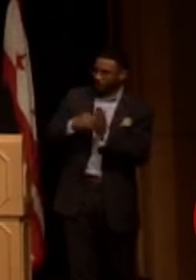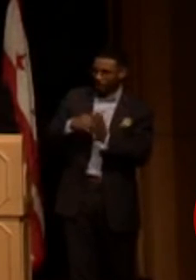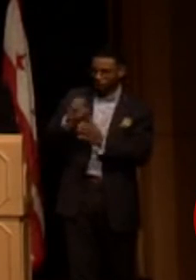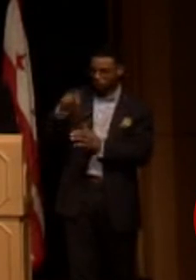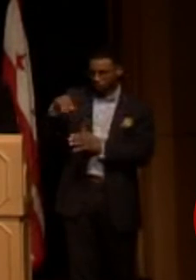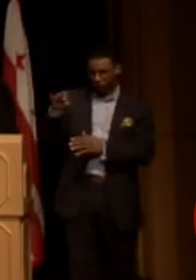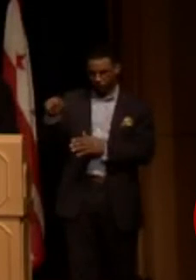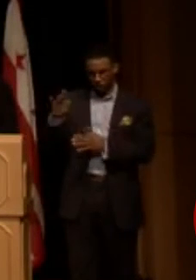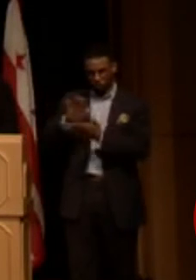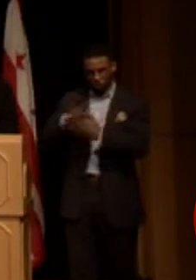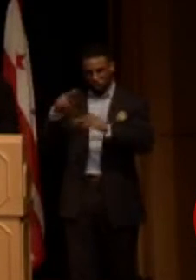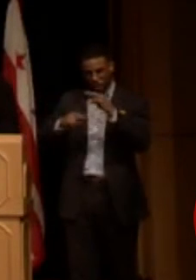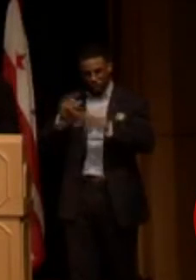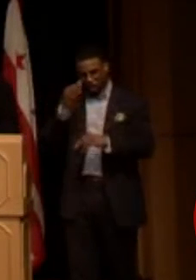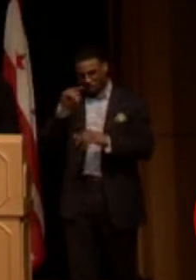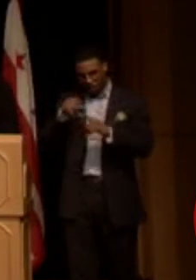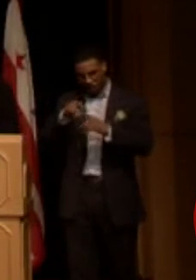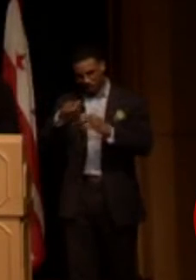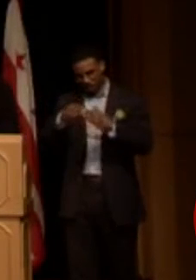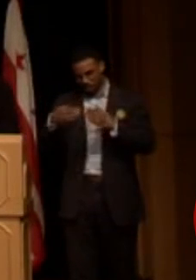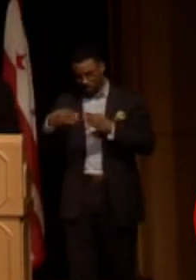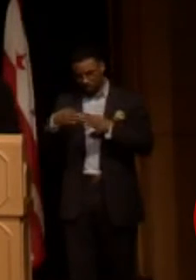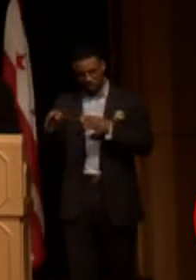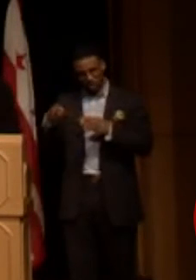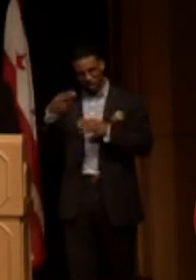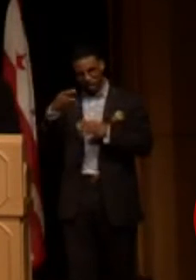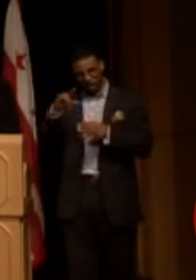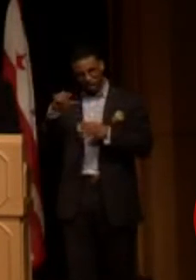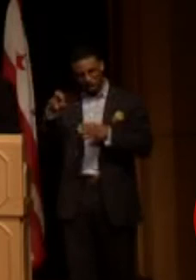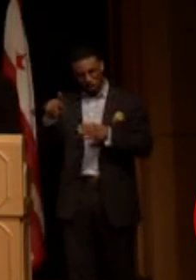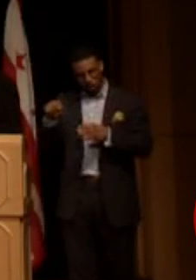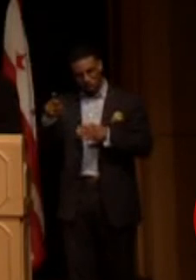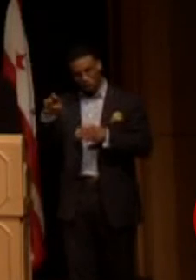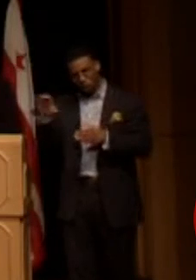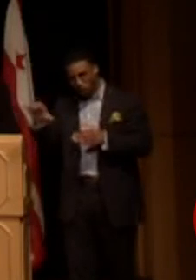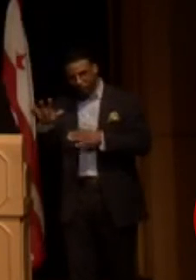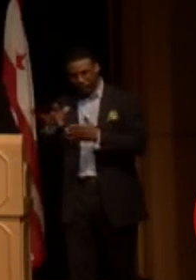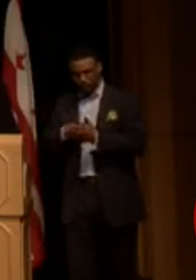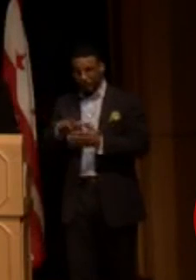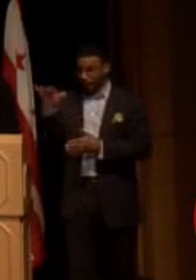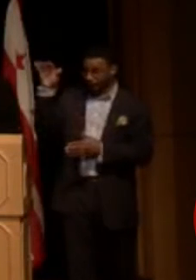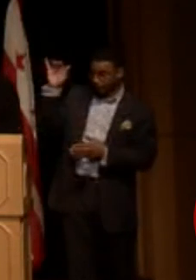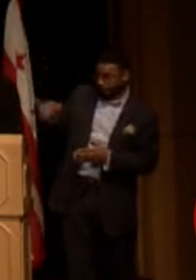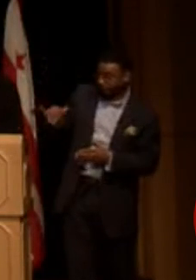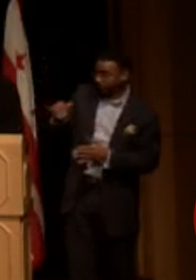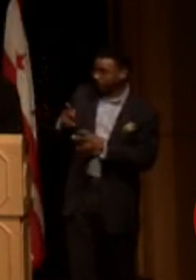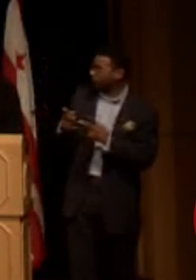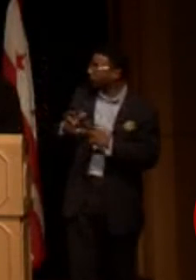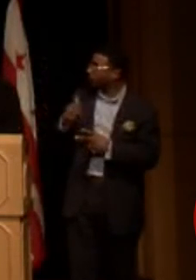SCHOOL BUILDING AND IT IS RIGHT ADJACENT TO THE HILLCREST REC CENTER. THIS SITE HAS THE RESTRICTION OF